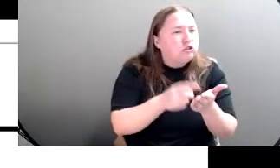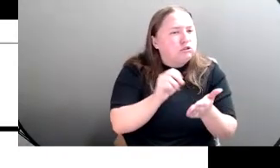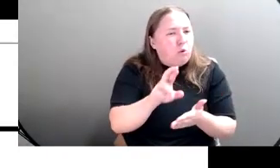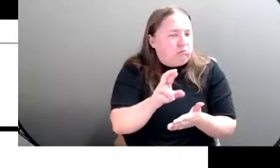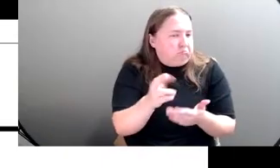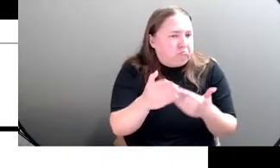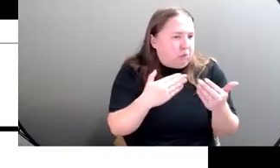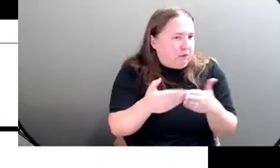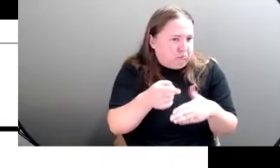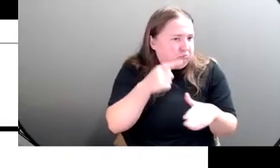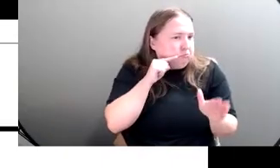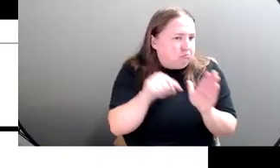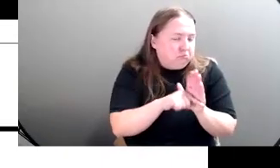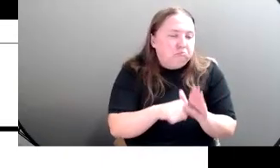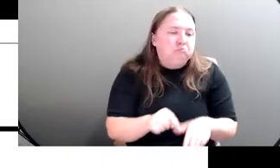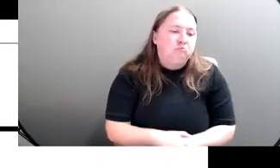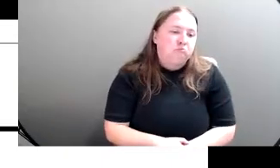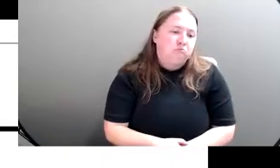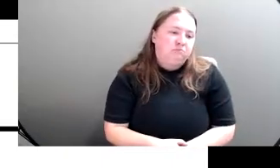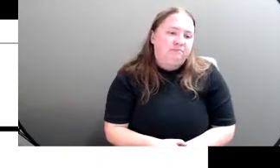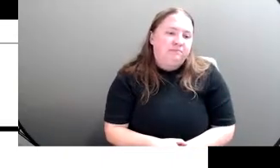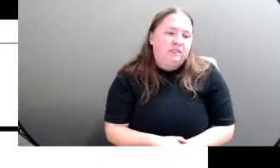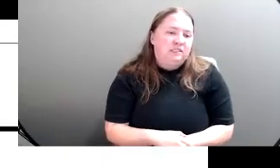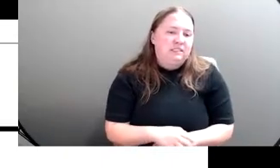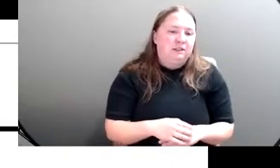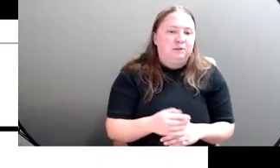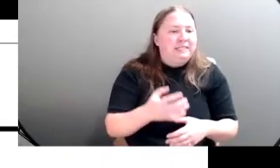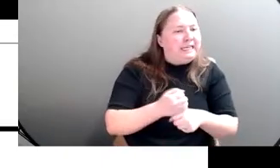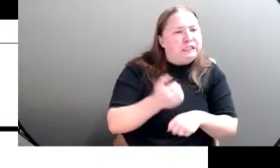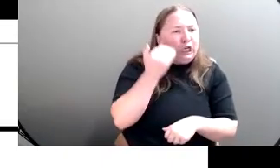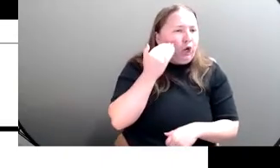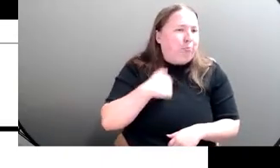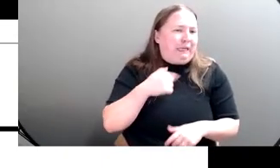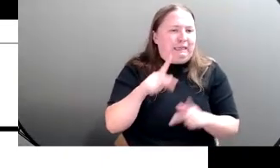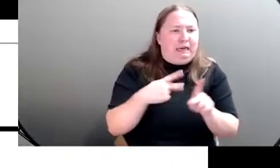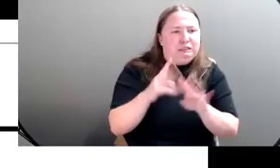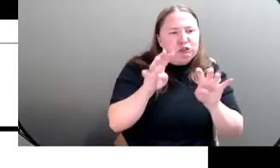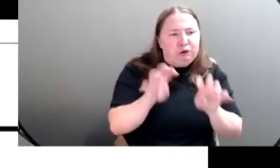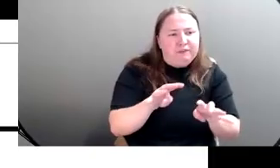Or, you know, get to know me survey or whatnot. You know, you can list those interactions.